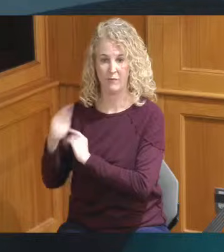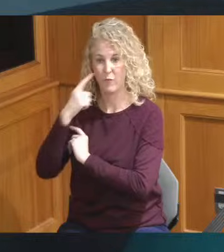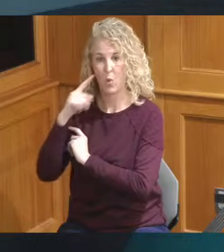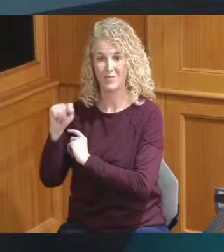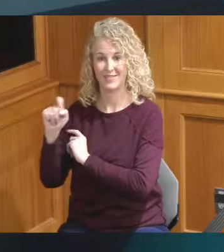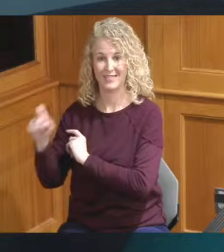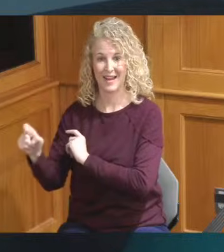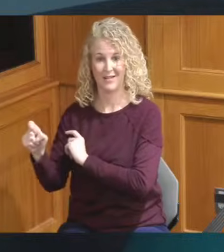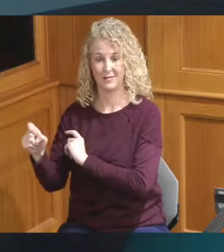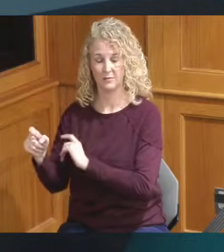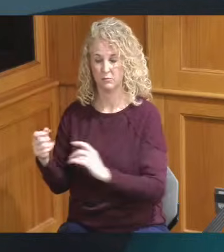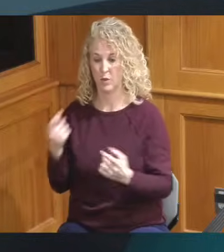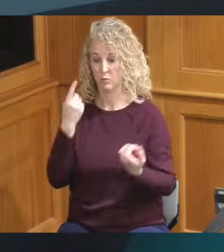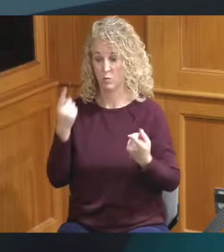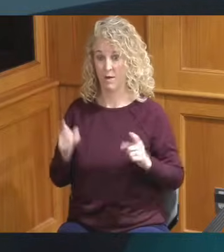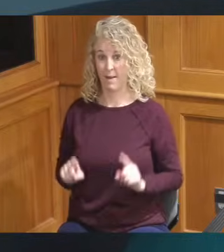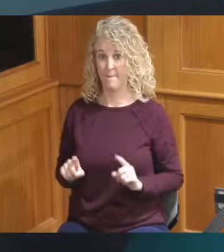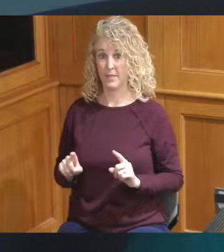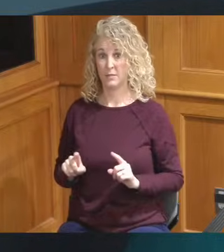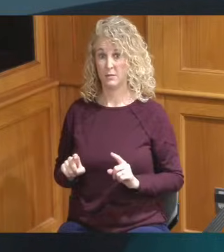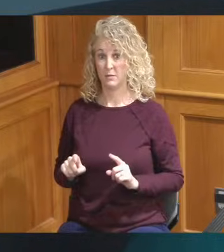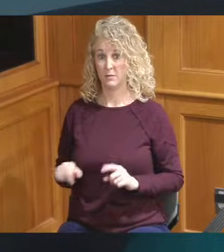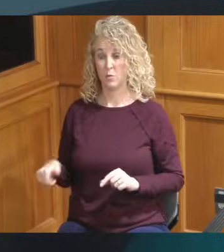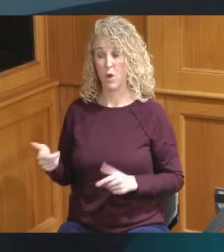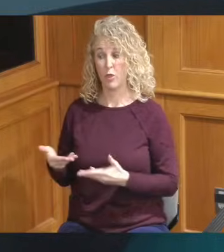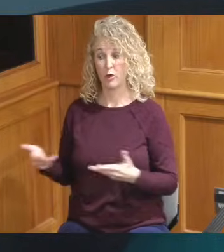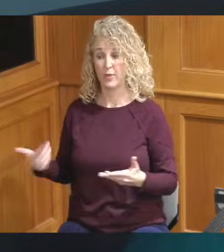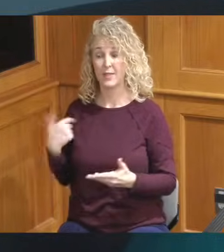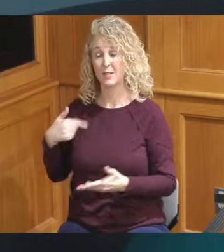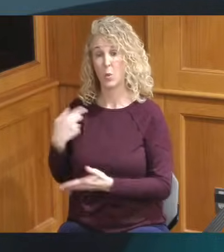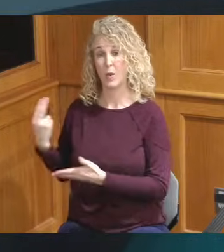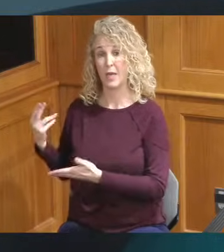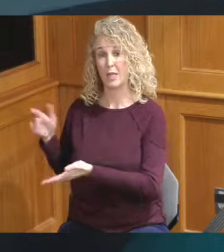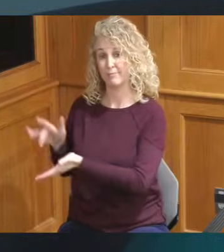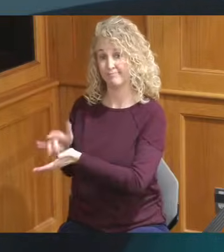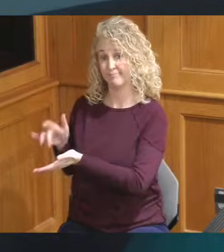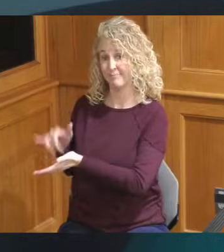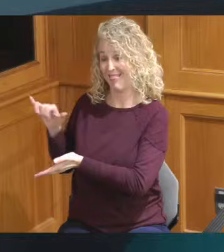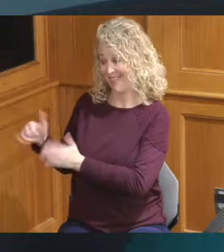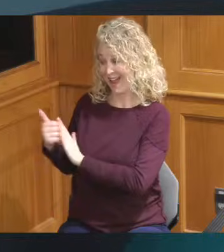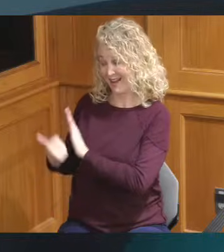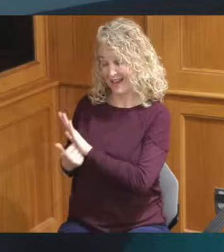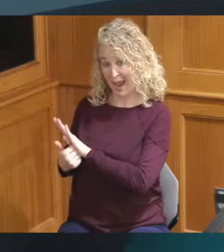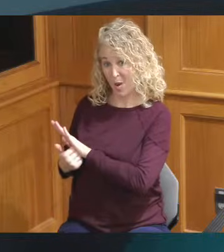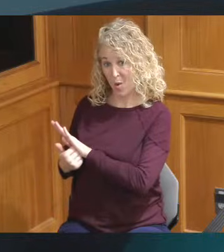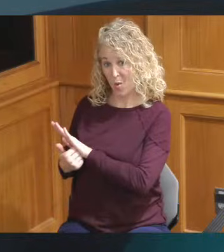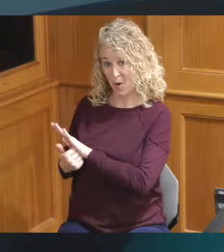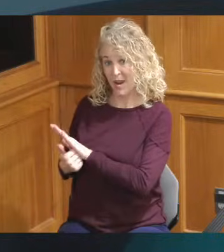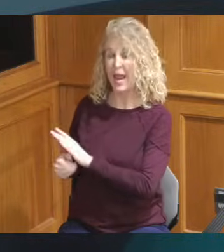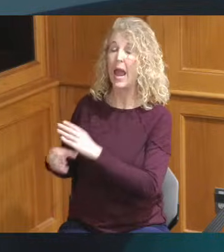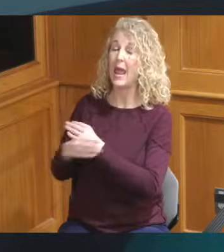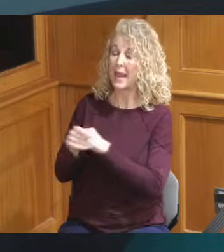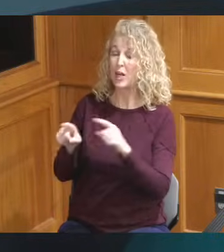what happens then? Now, the other things that we have to pay debt on and the waterfall stuff,